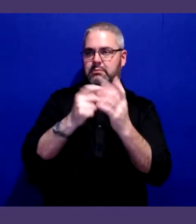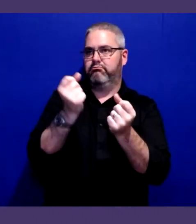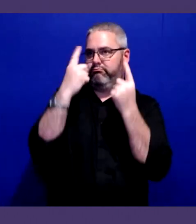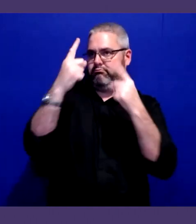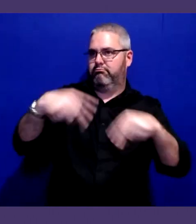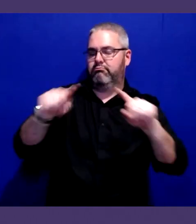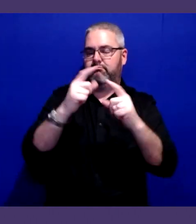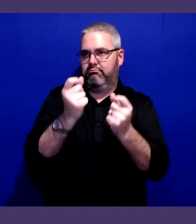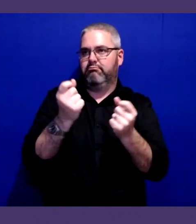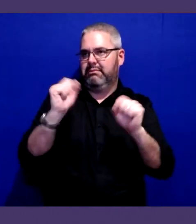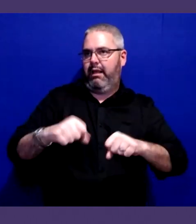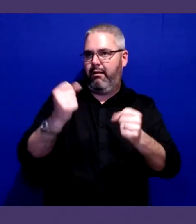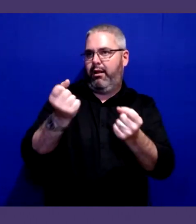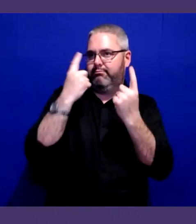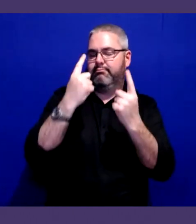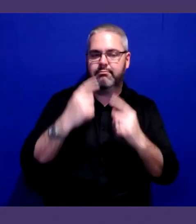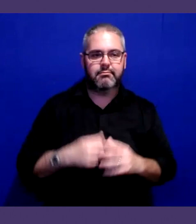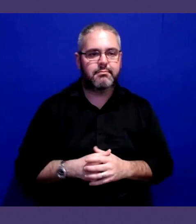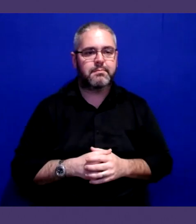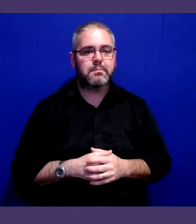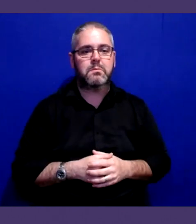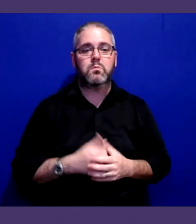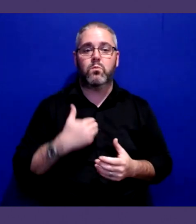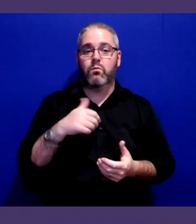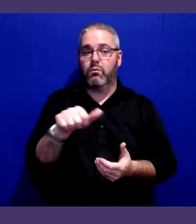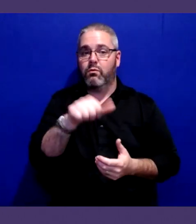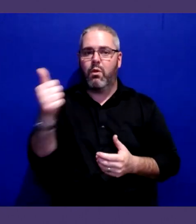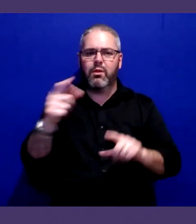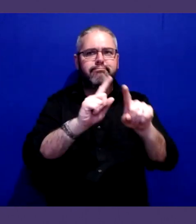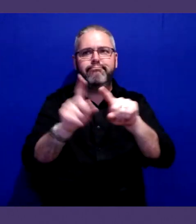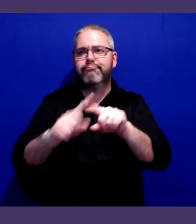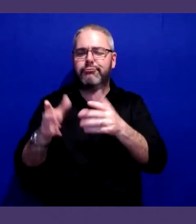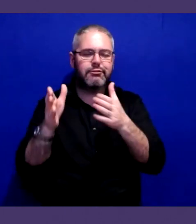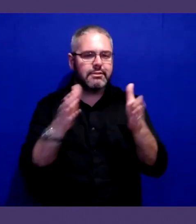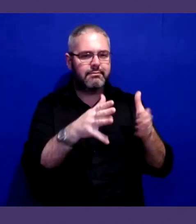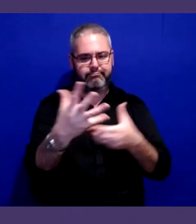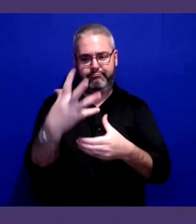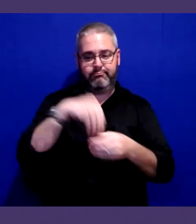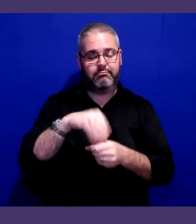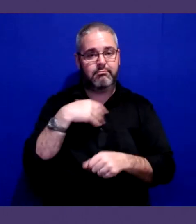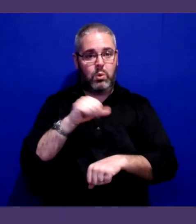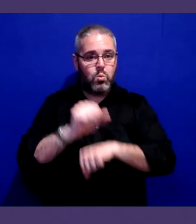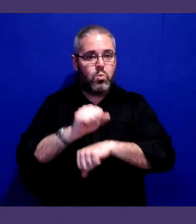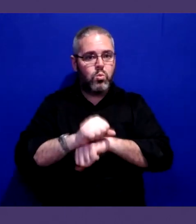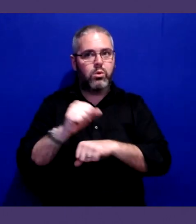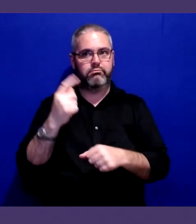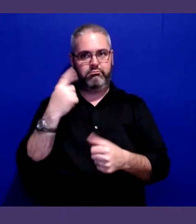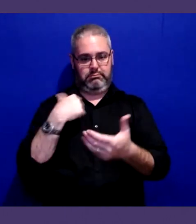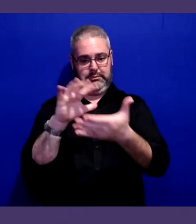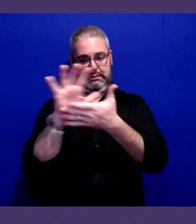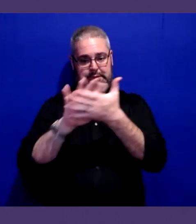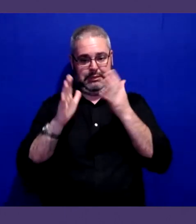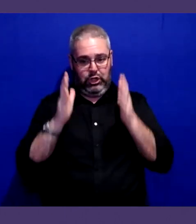There's a lot of techniques that you can be incorporating into your work flow as a designer. Accessibility is something I